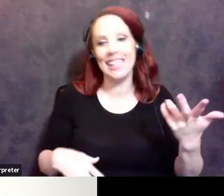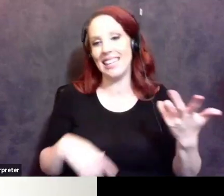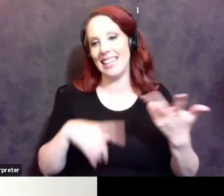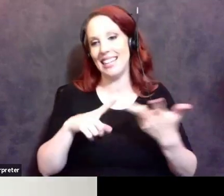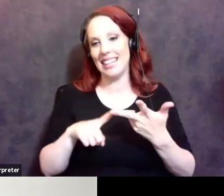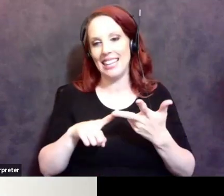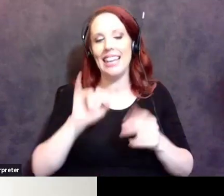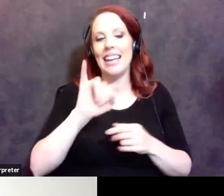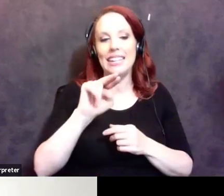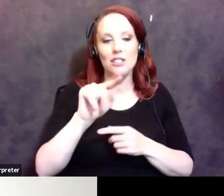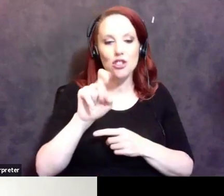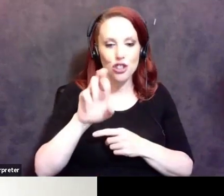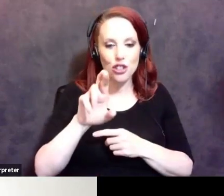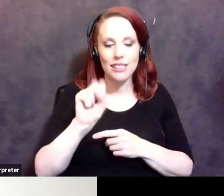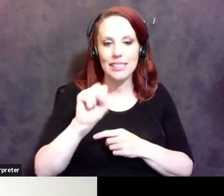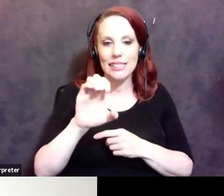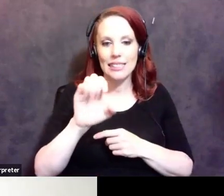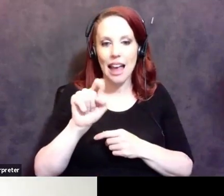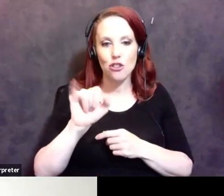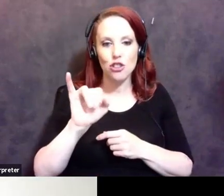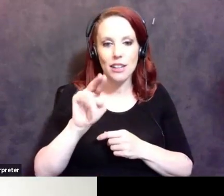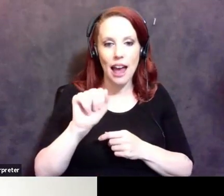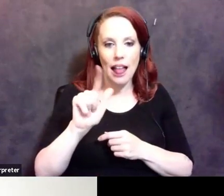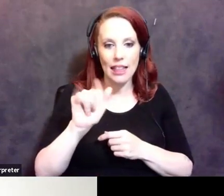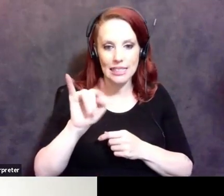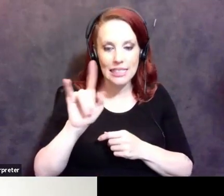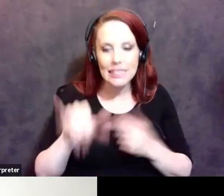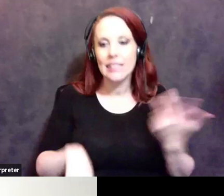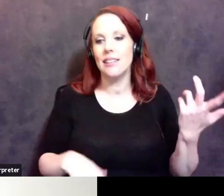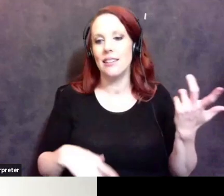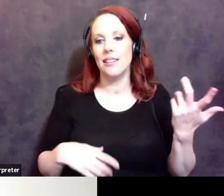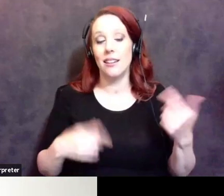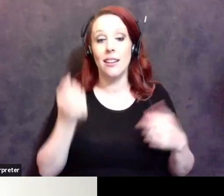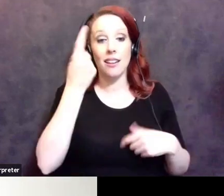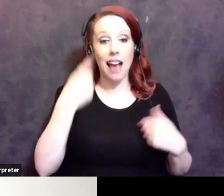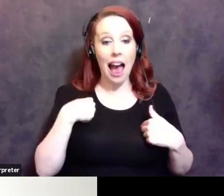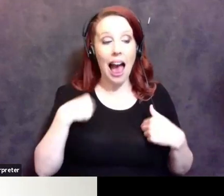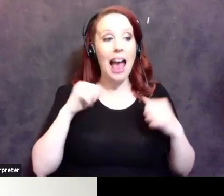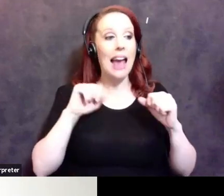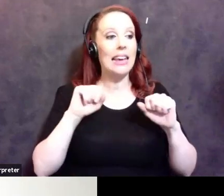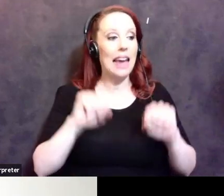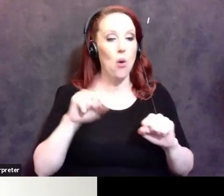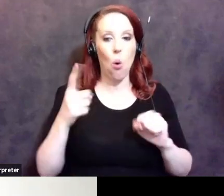about intersectionality. I can only reach out to my sphere of influence and all of those